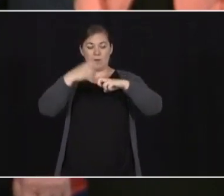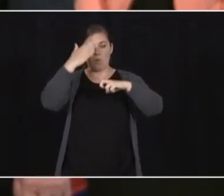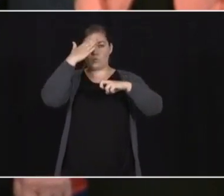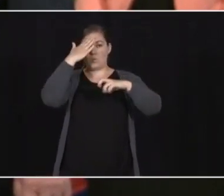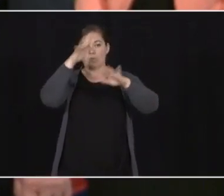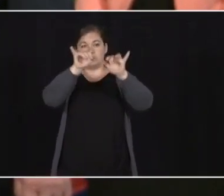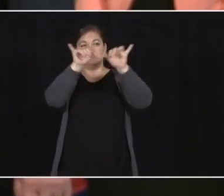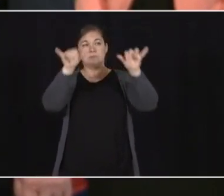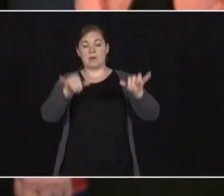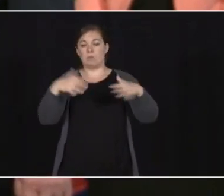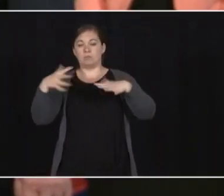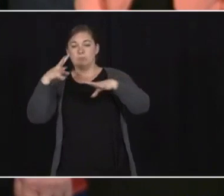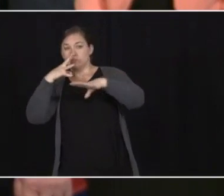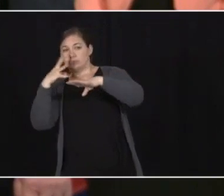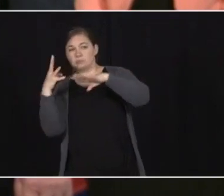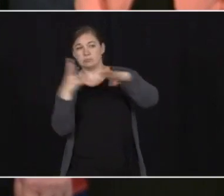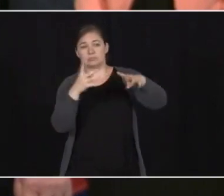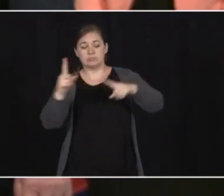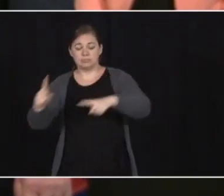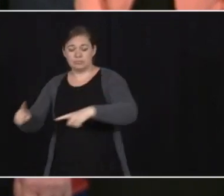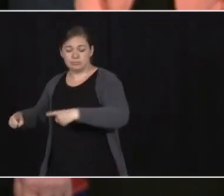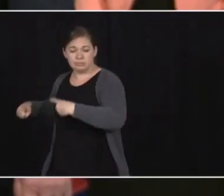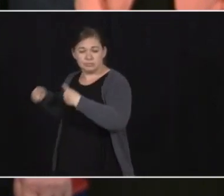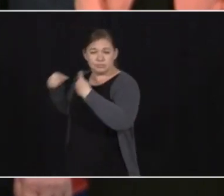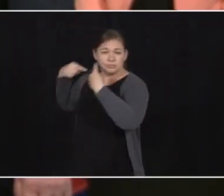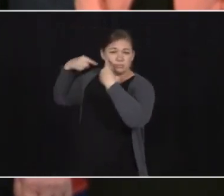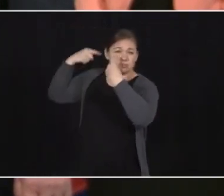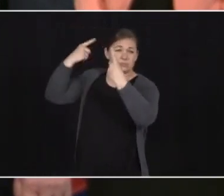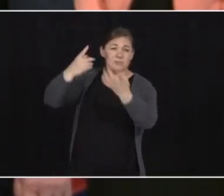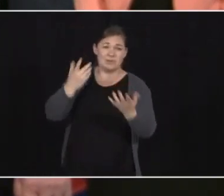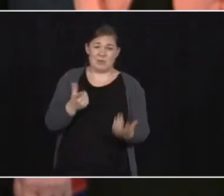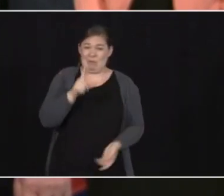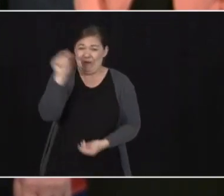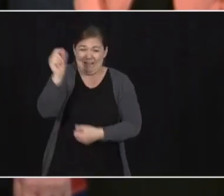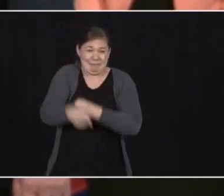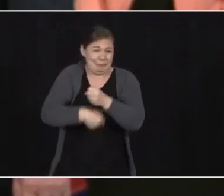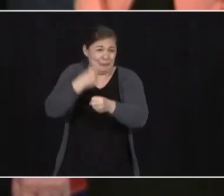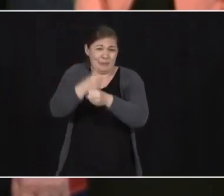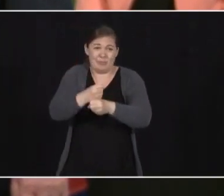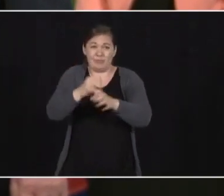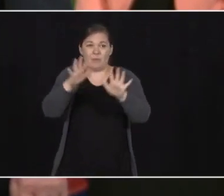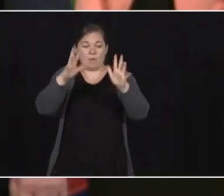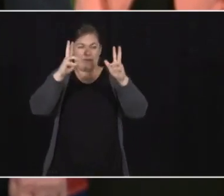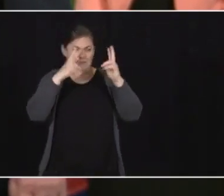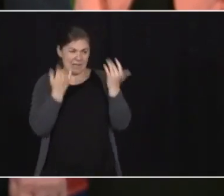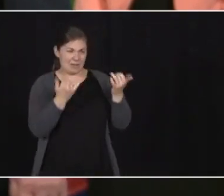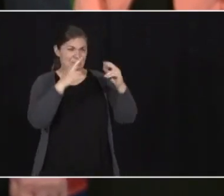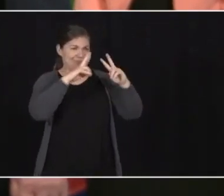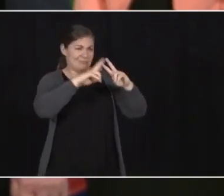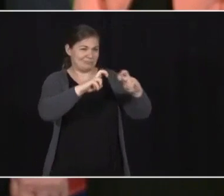We were looking at fixing a system that had been neglected and ignored for decades! And then COVID-19.